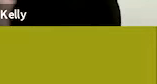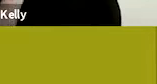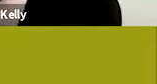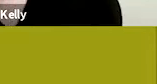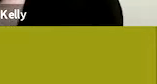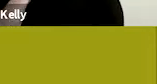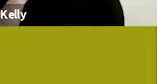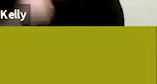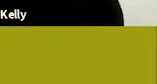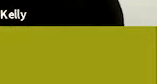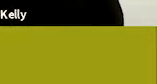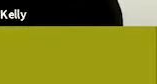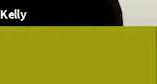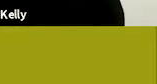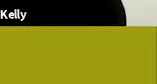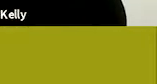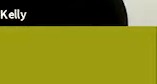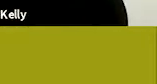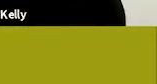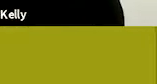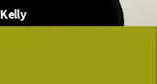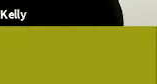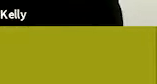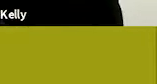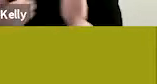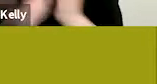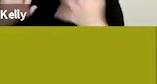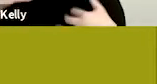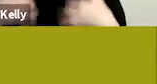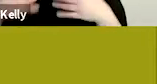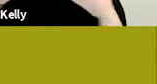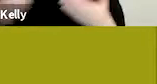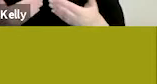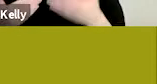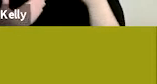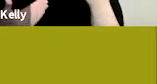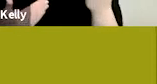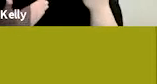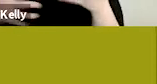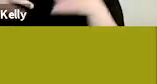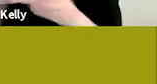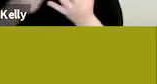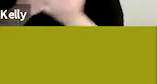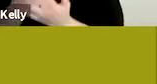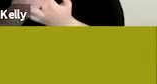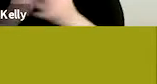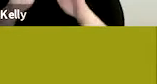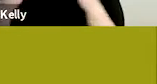Right now I’m excited to introduce the next topic, which is inclusion through universal design for learning, which is as – if you’ve been